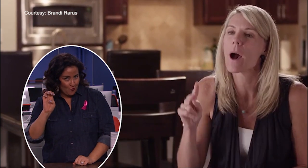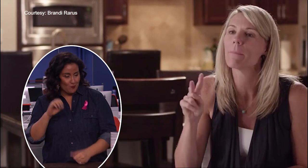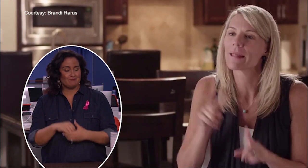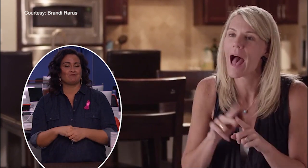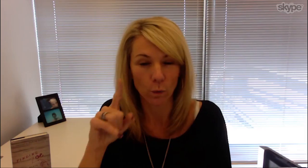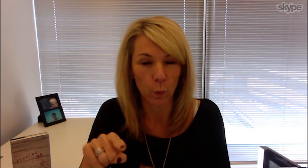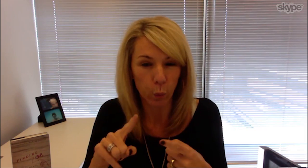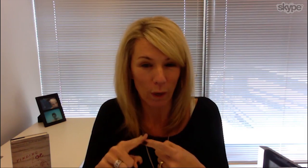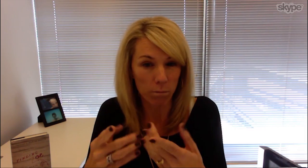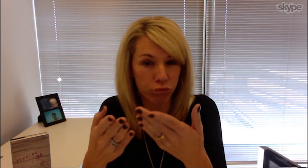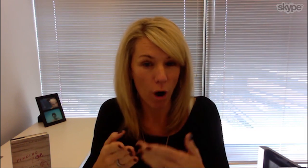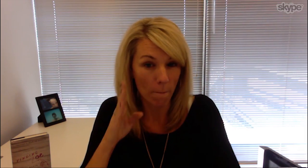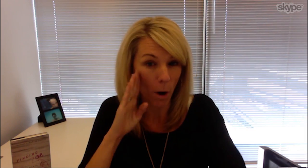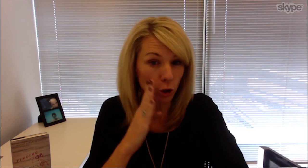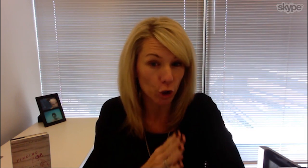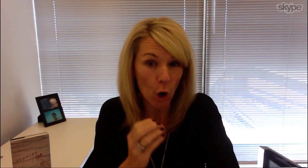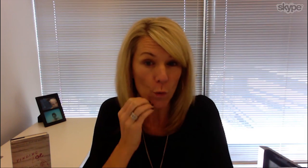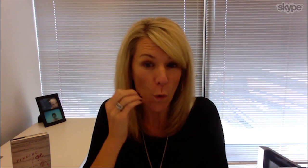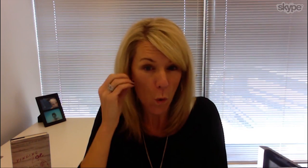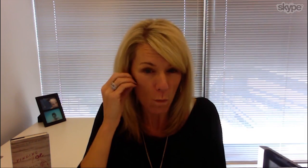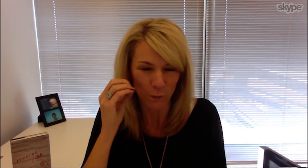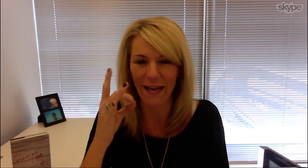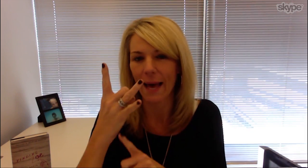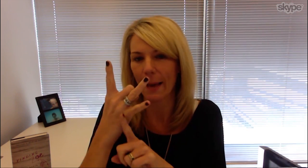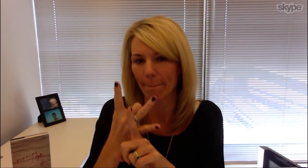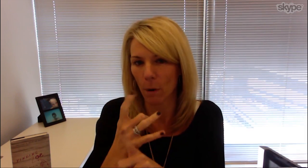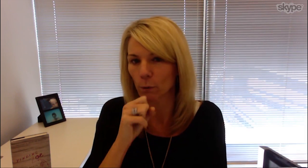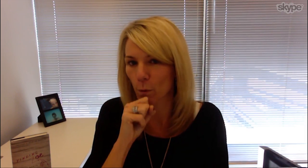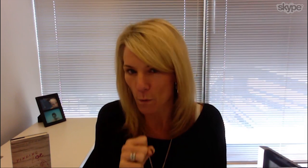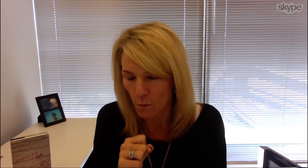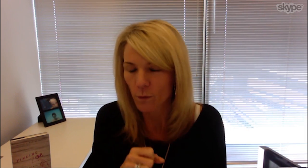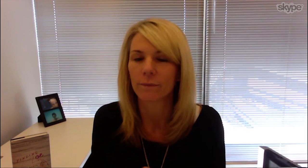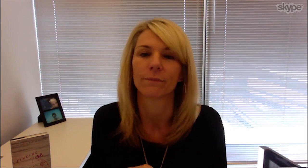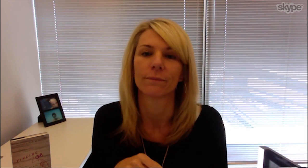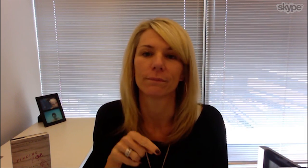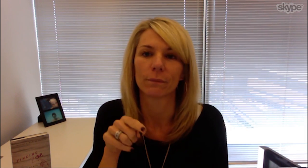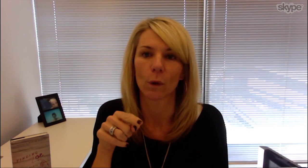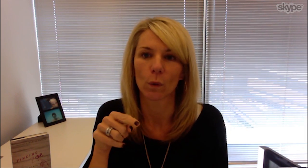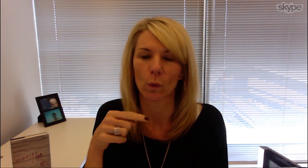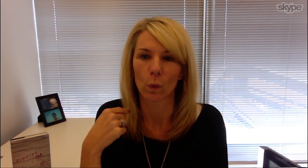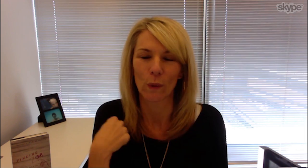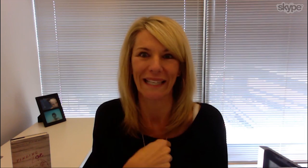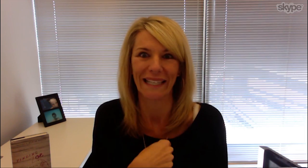Brandi: “when we brought our daughter home she was only 8 months old, and yet we were